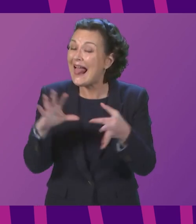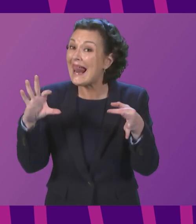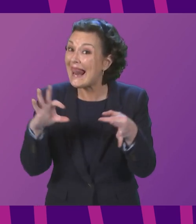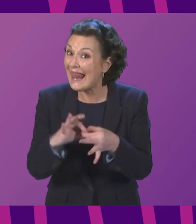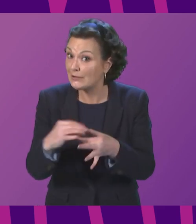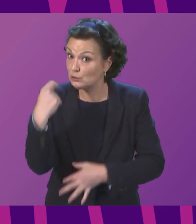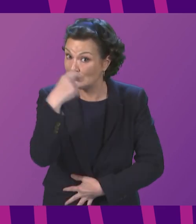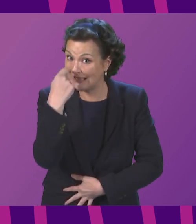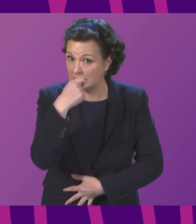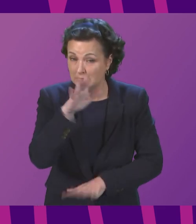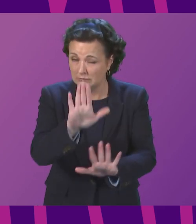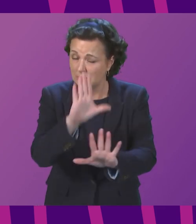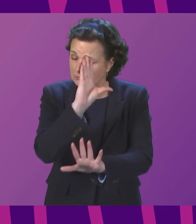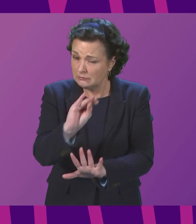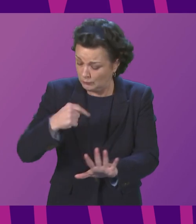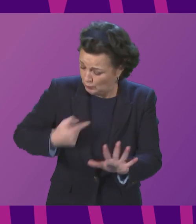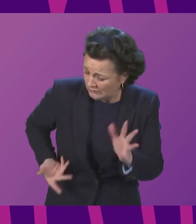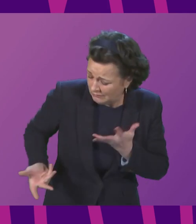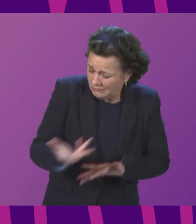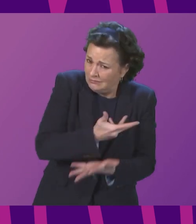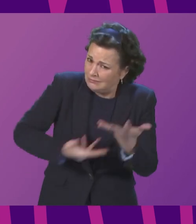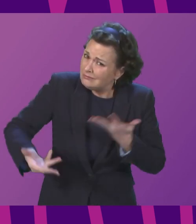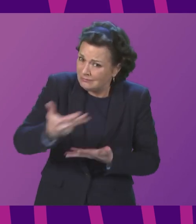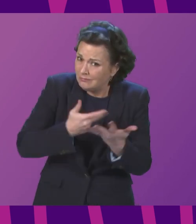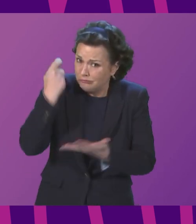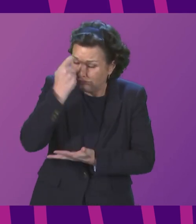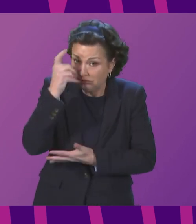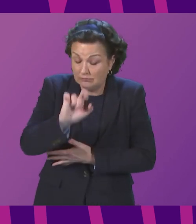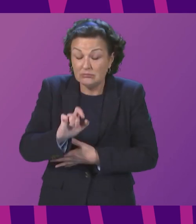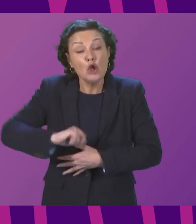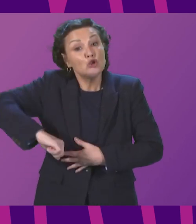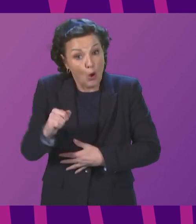clear—that has been very carefully considered. Scotland and the UK as a whole have among